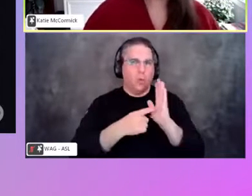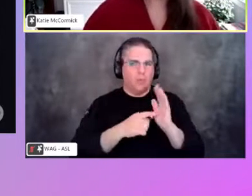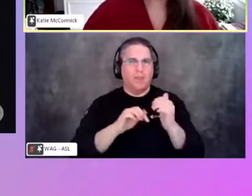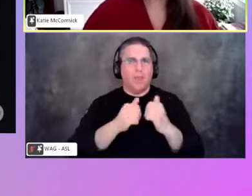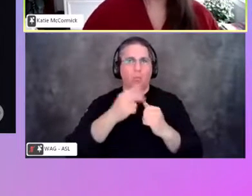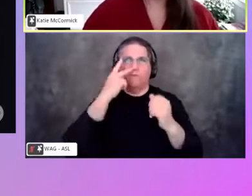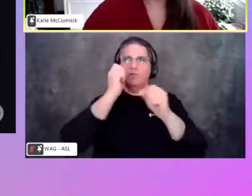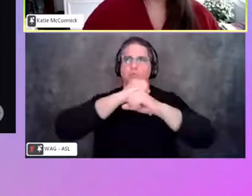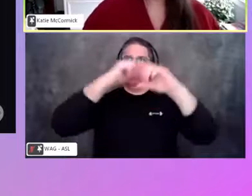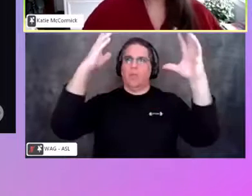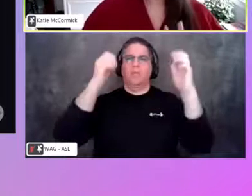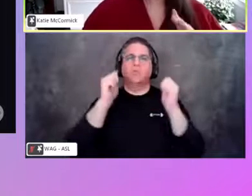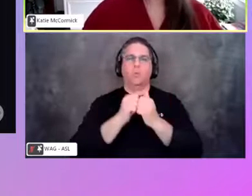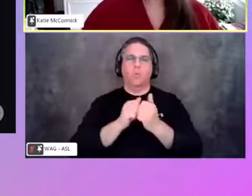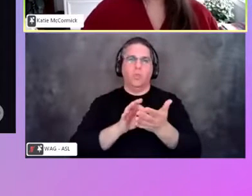manual process it takes time.